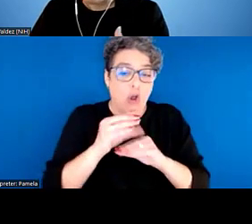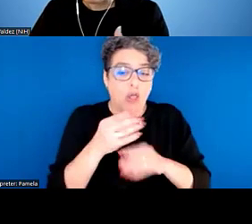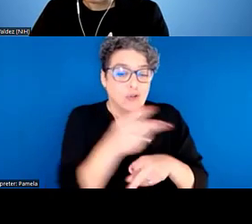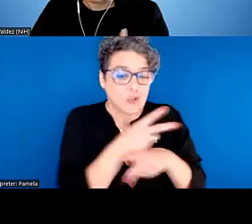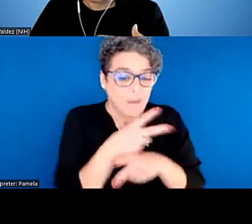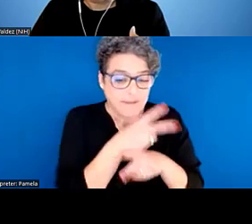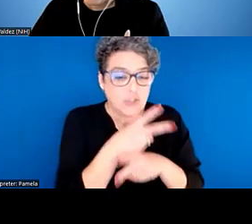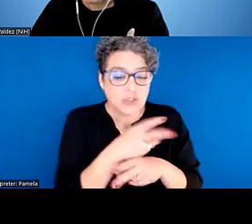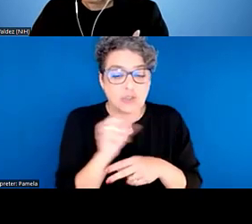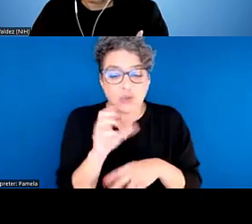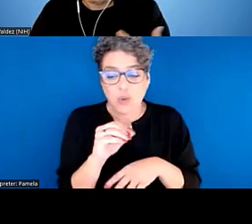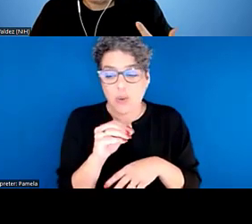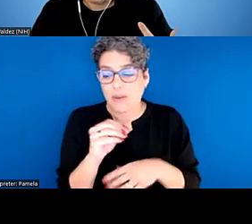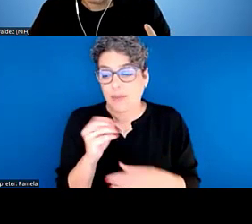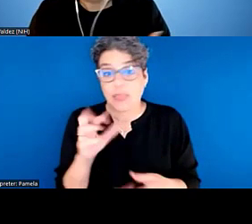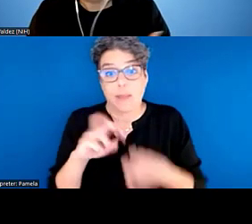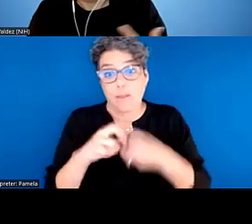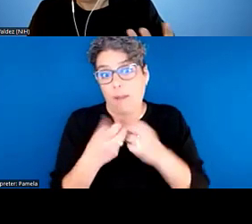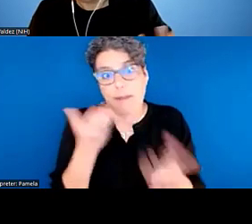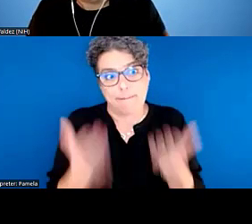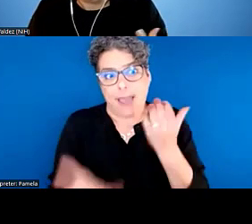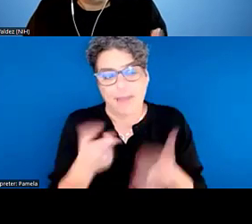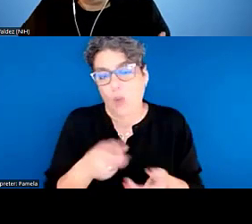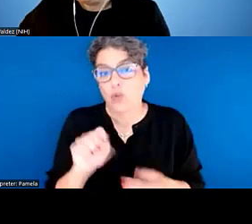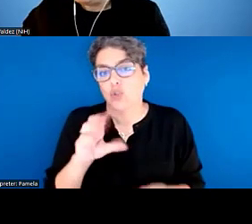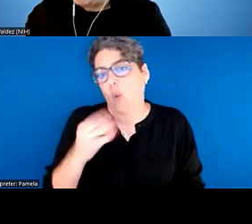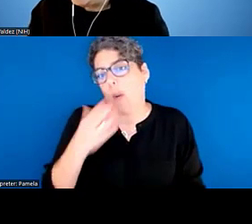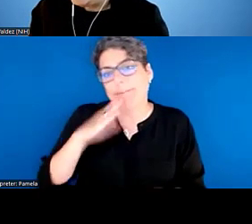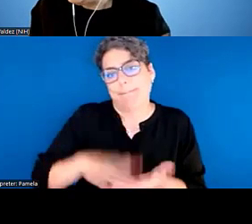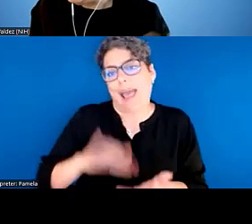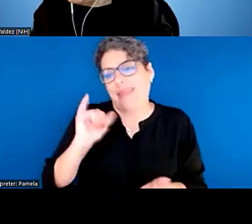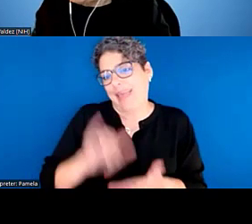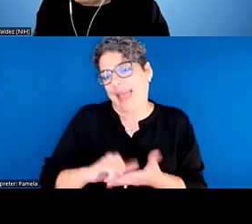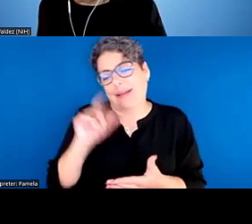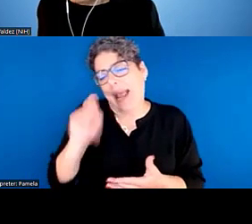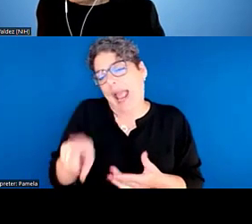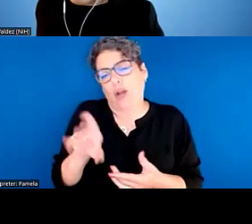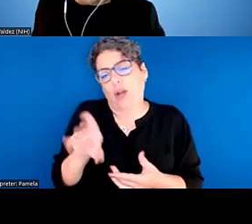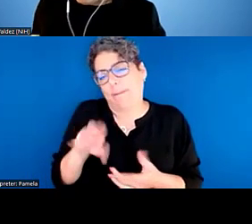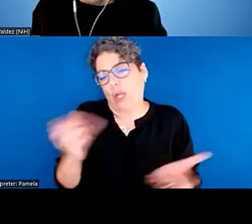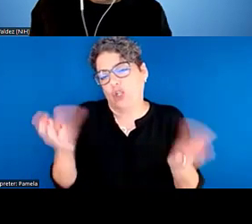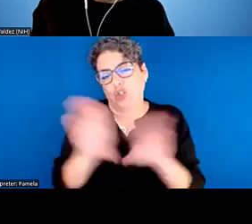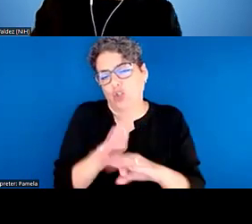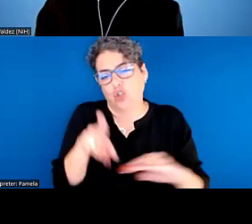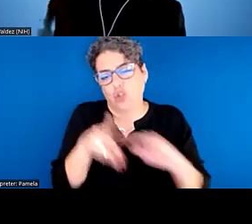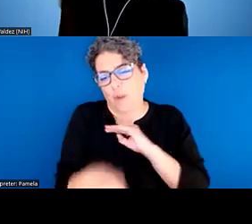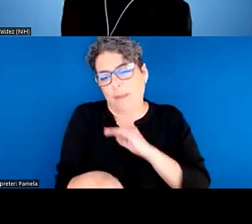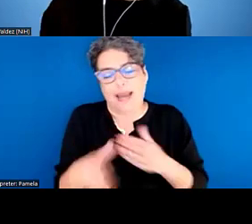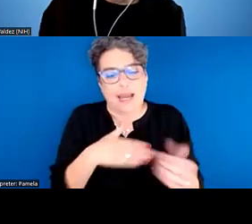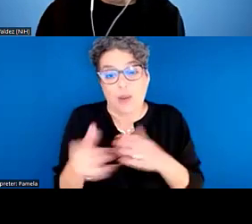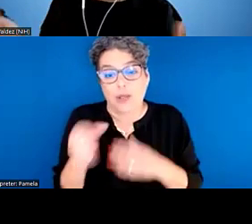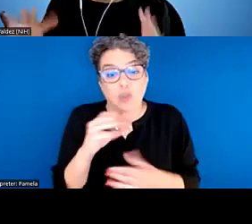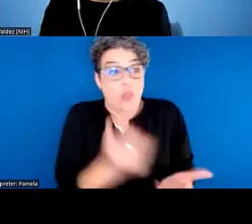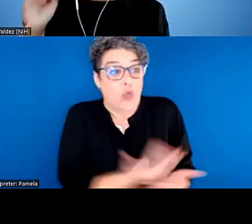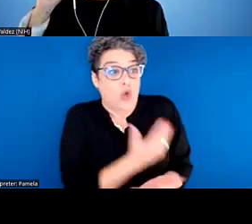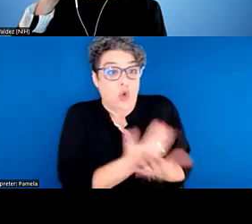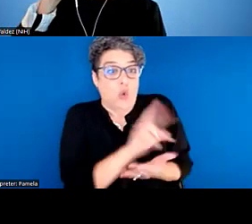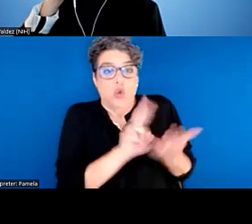was just so bad that it had to be terminated anyway, so the new institution might end up having to terminate the grant, so it just depends on how it goes.